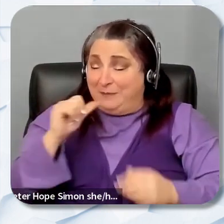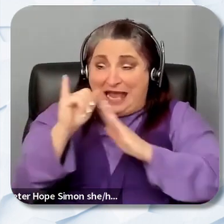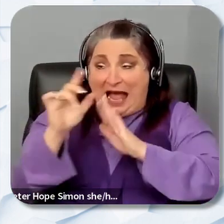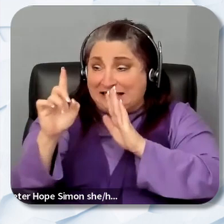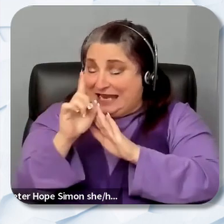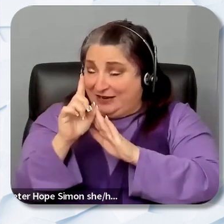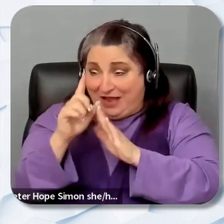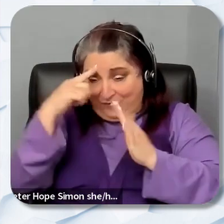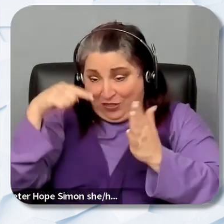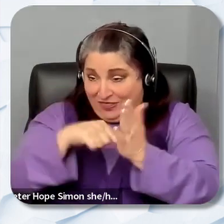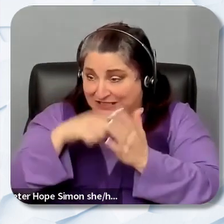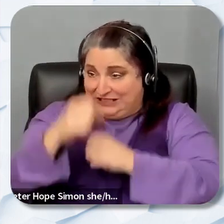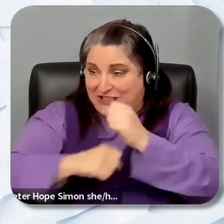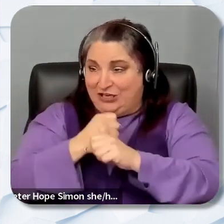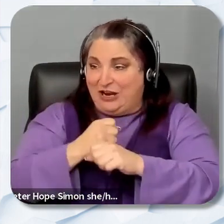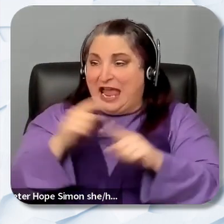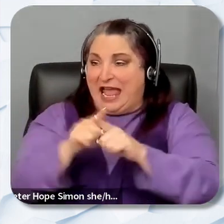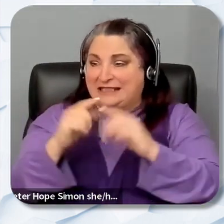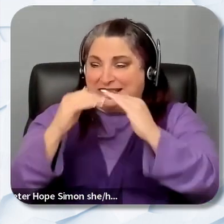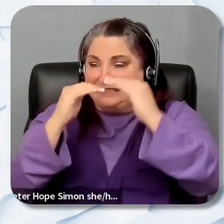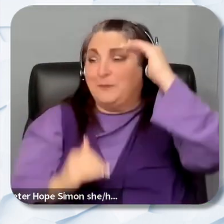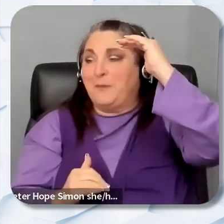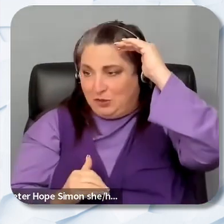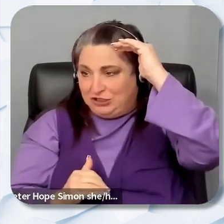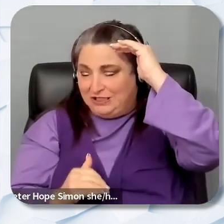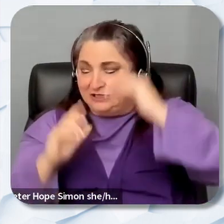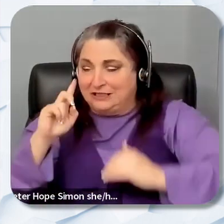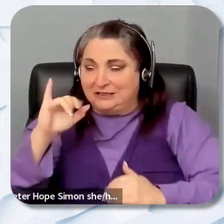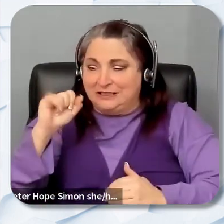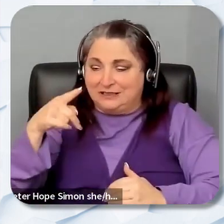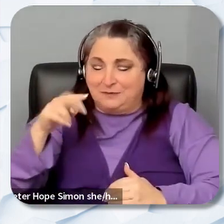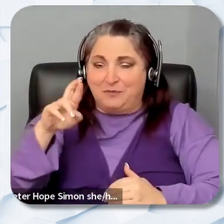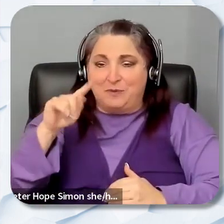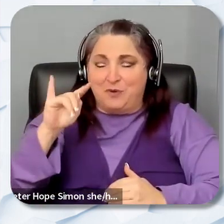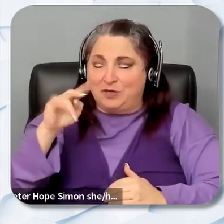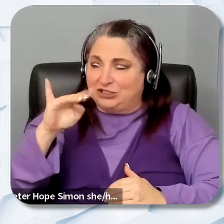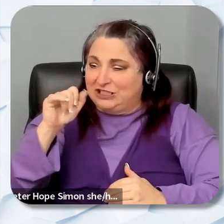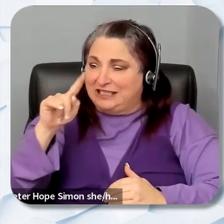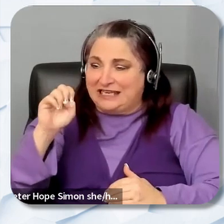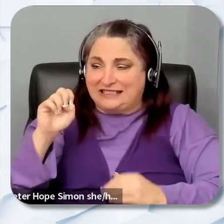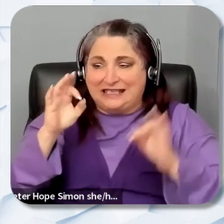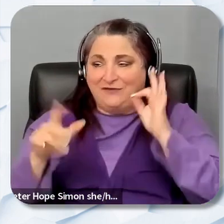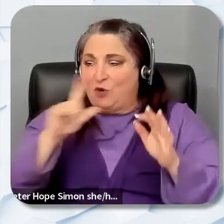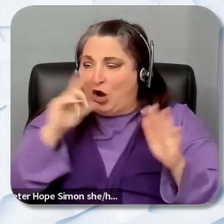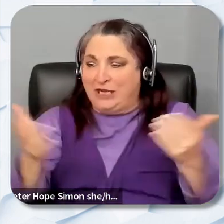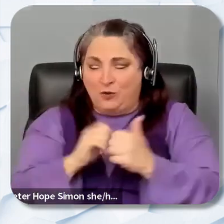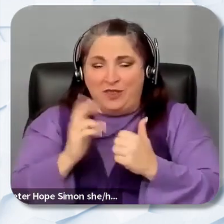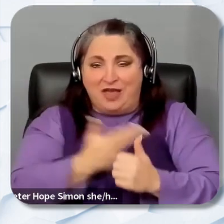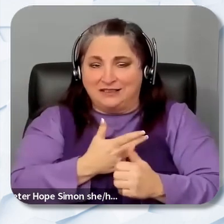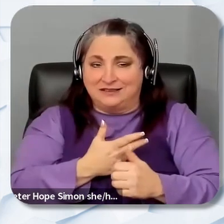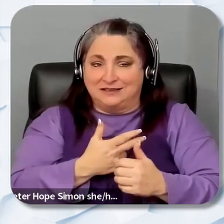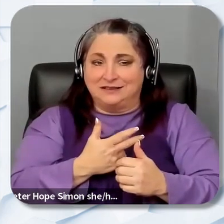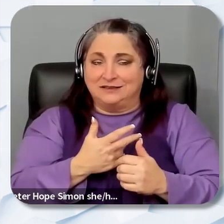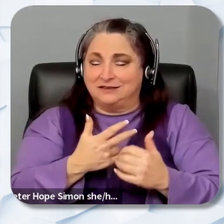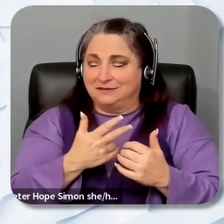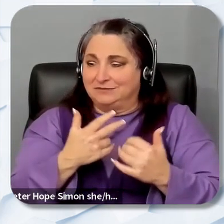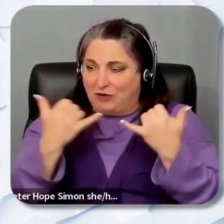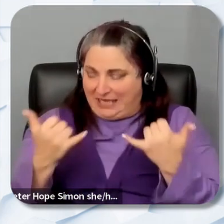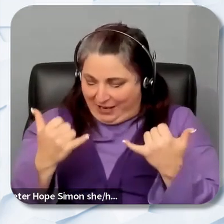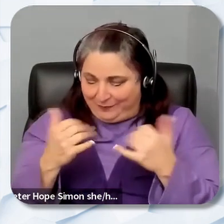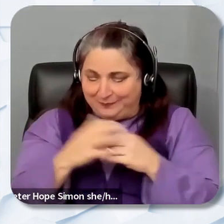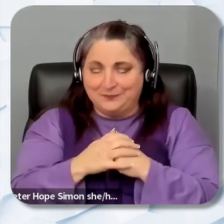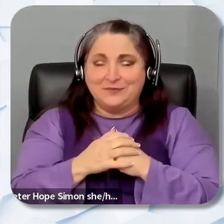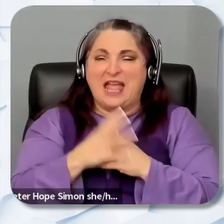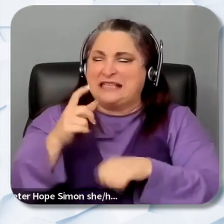now. And there will also be information about timeline compliance. So let's start looking